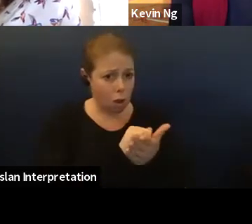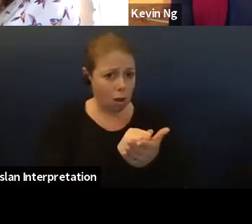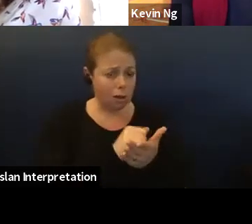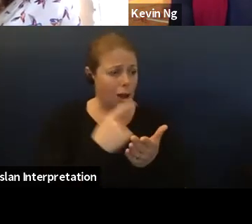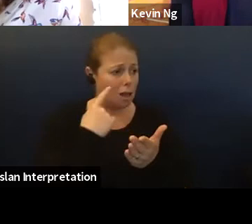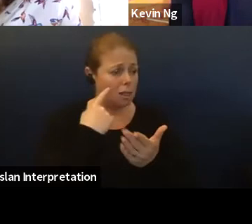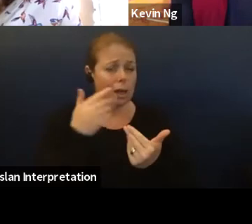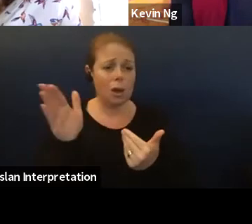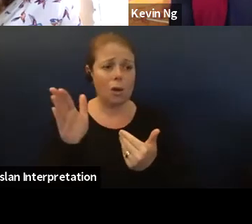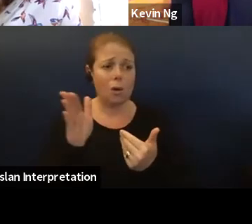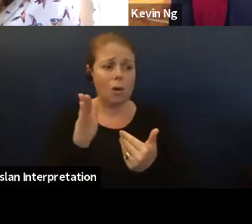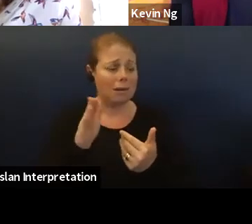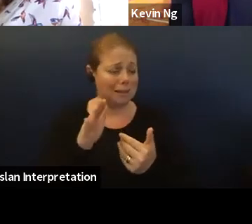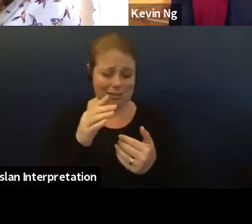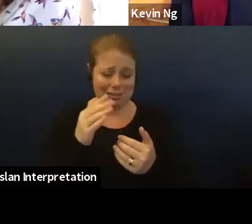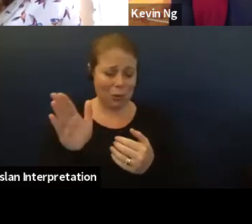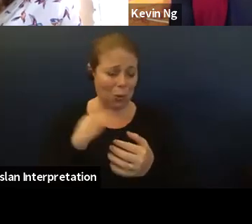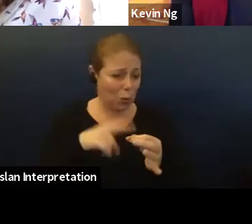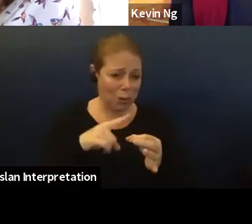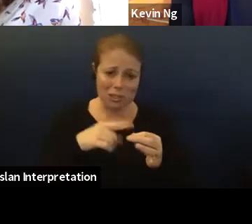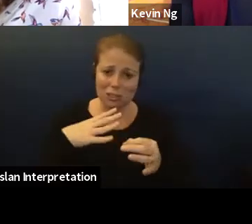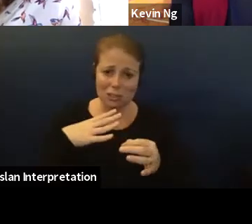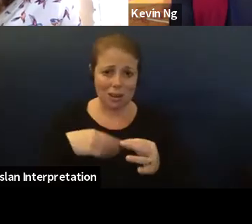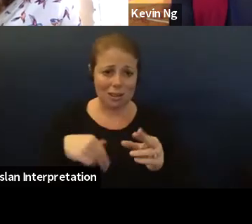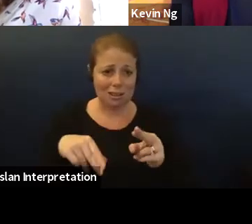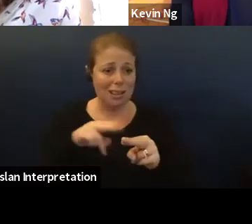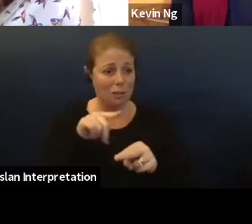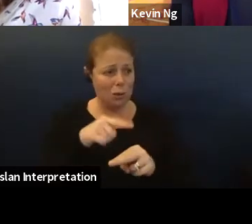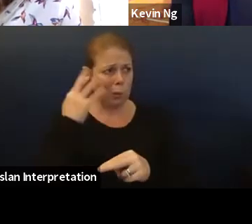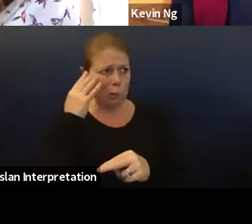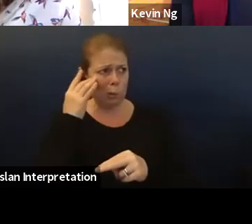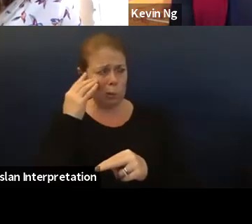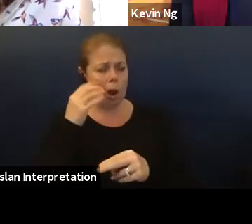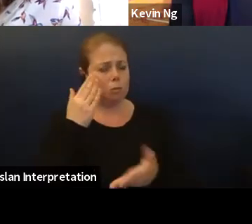actually if you're thinking about I can guarantee you someone else is thinking it, most definitely.